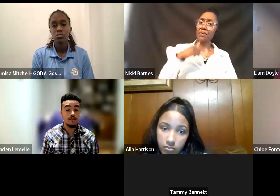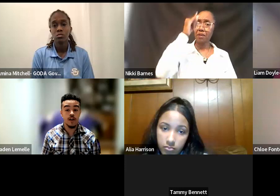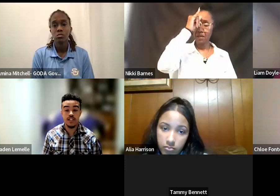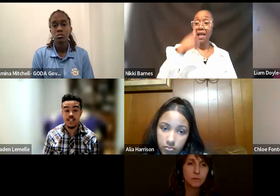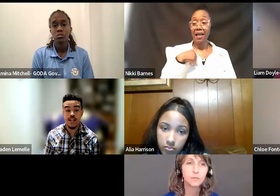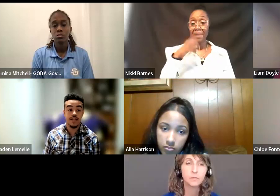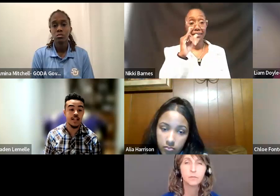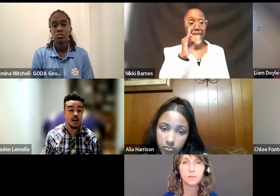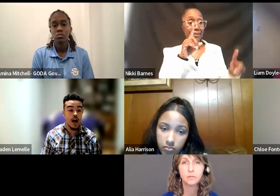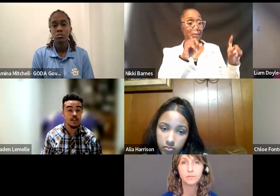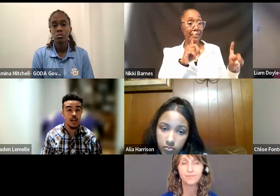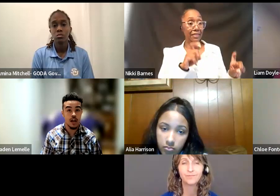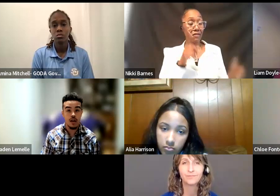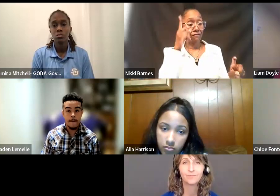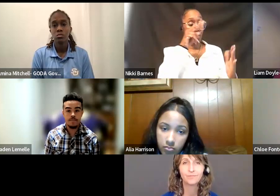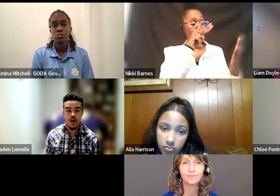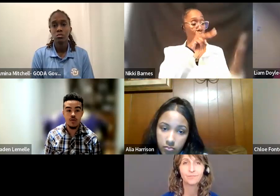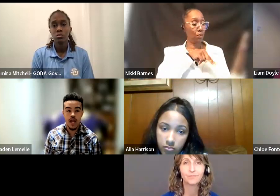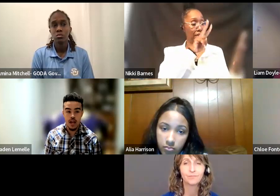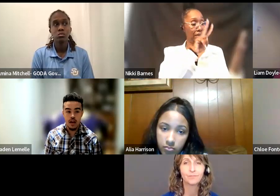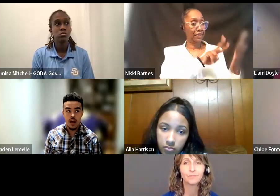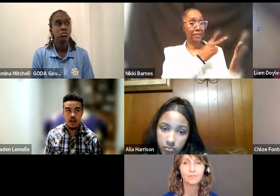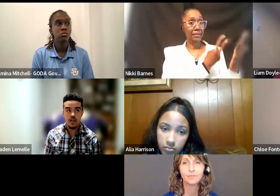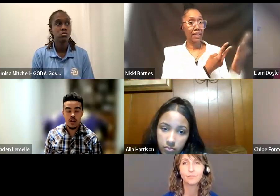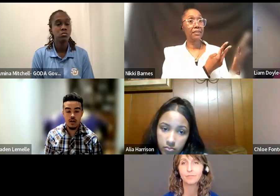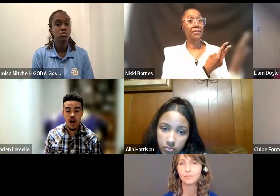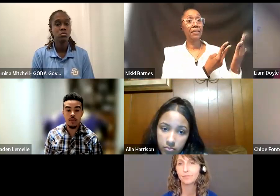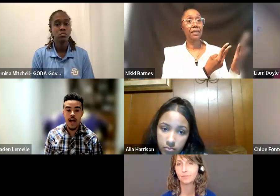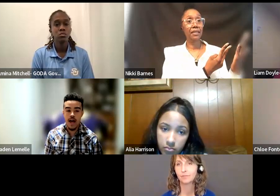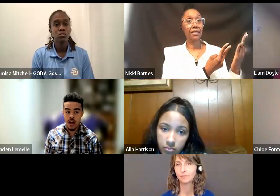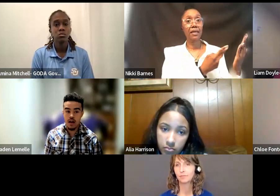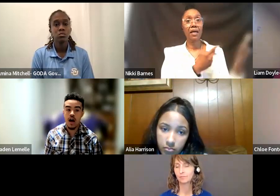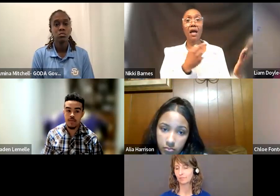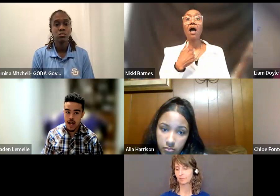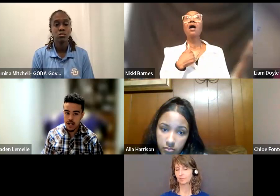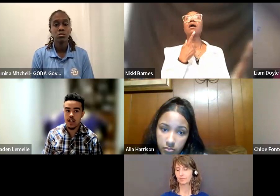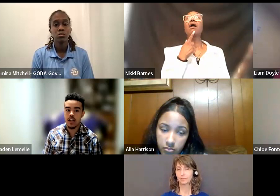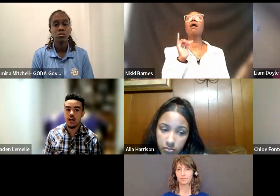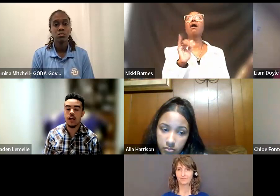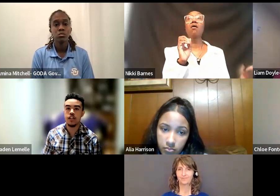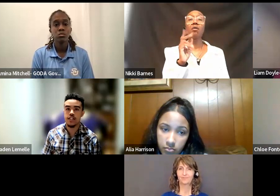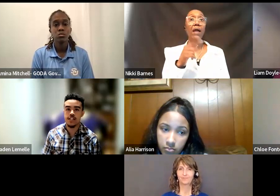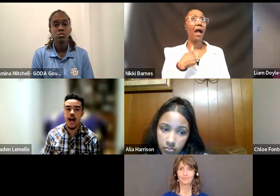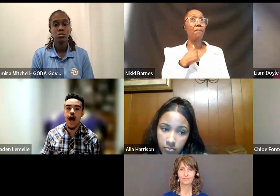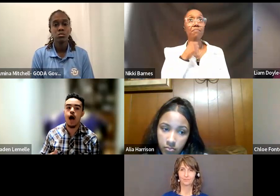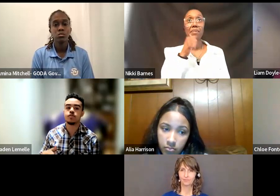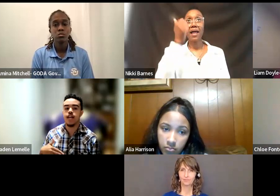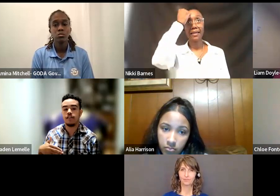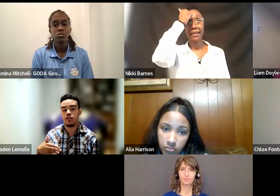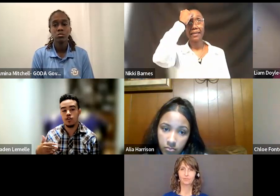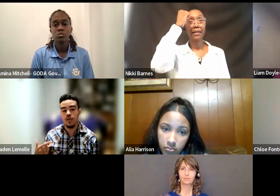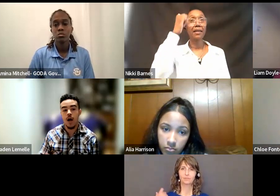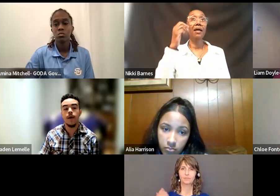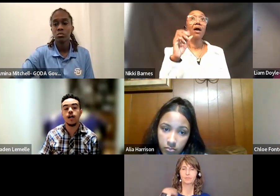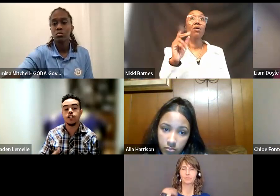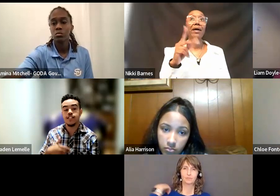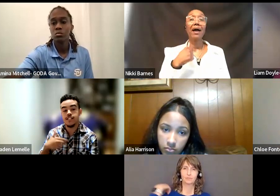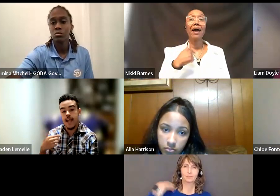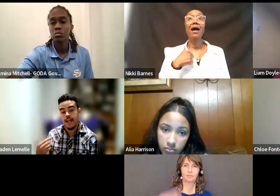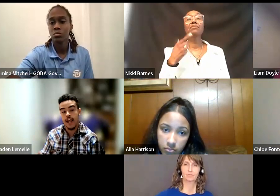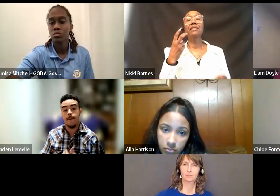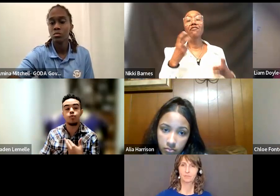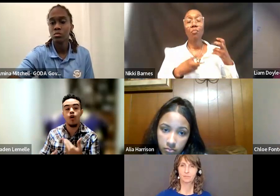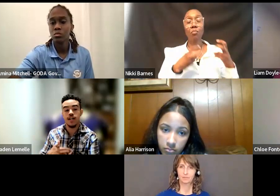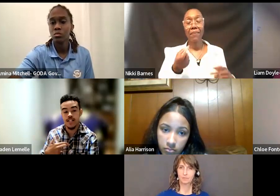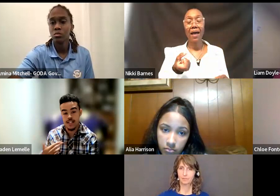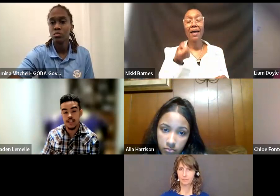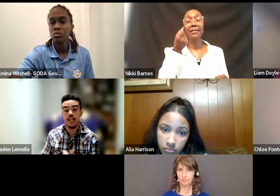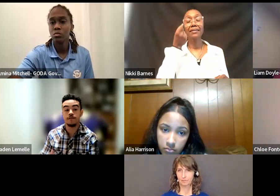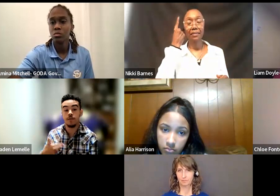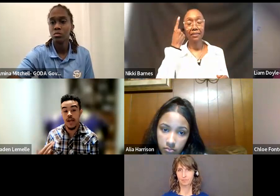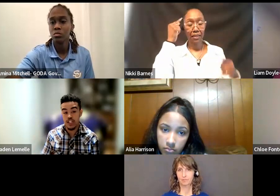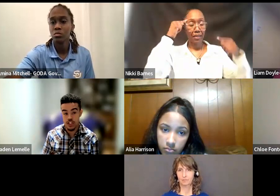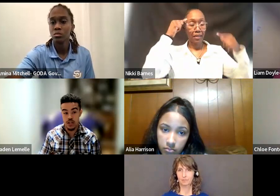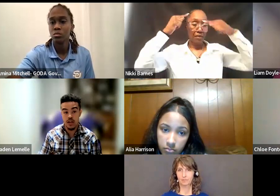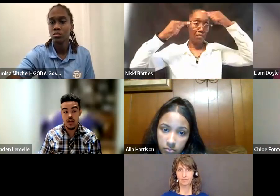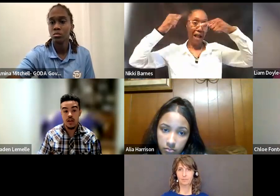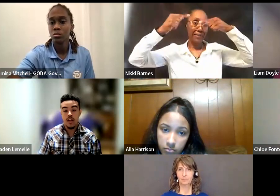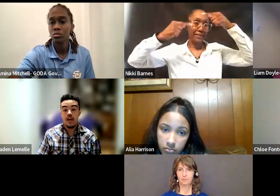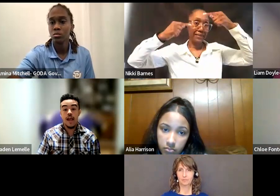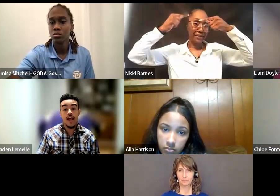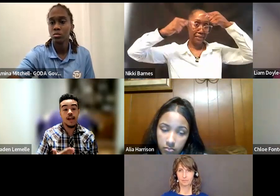I was like. Okay, so on that. I'm not an idiot. It's just that I'm just having a little problem understanding and processing the information.